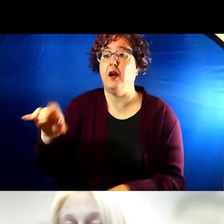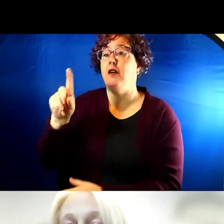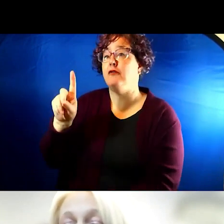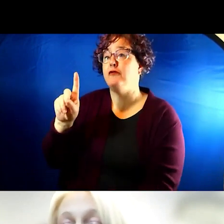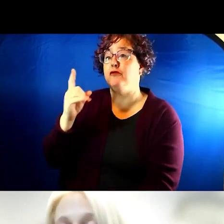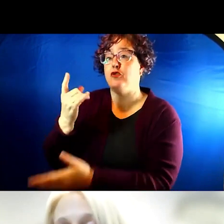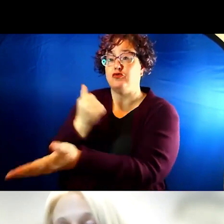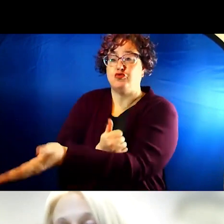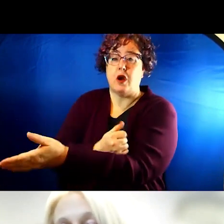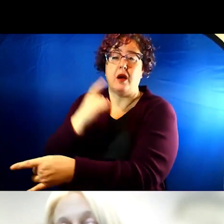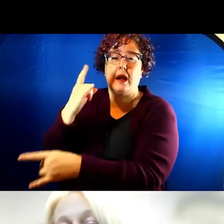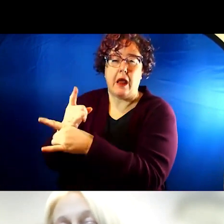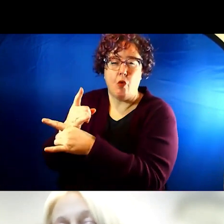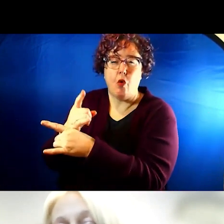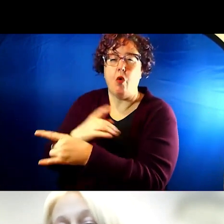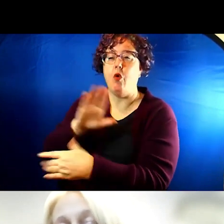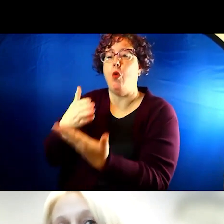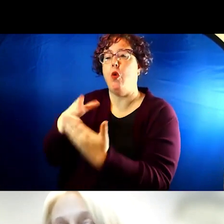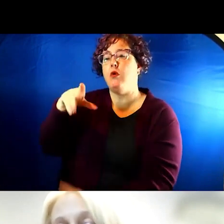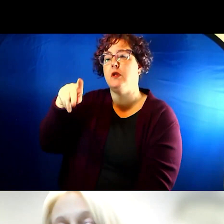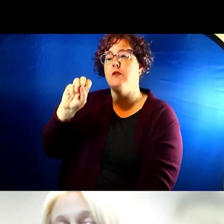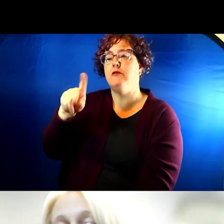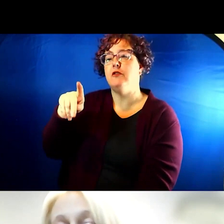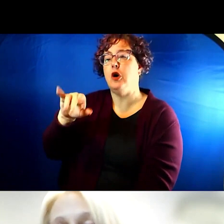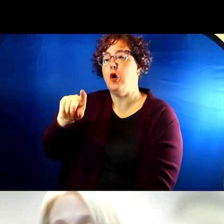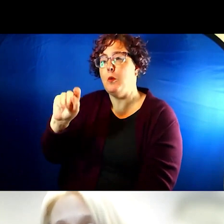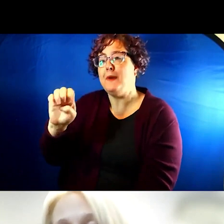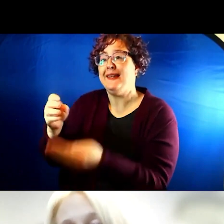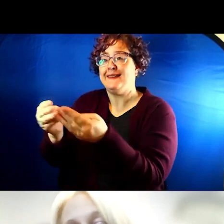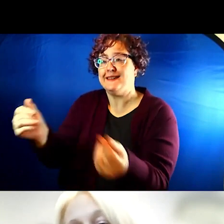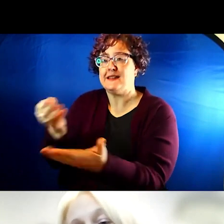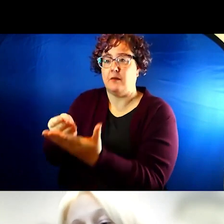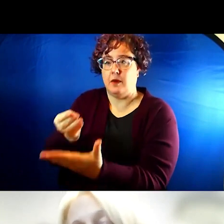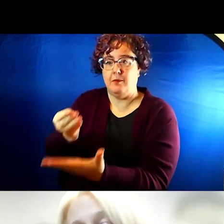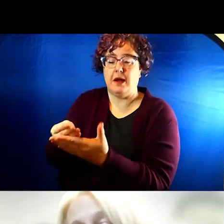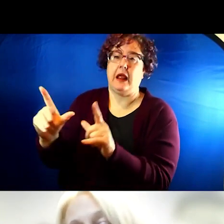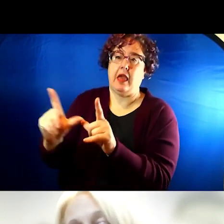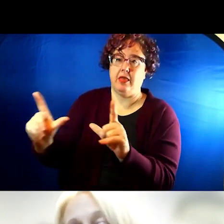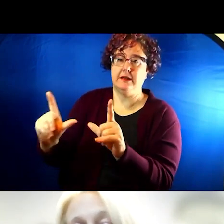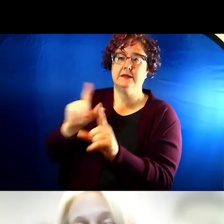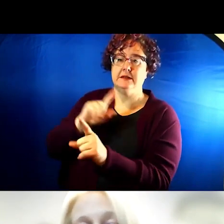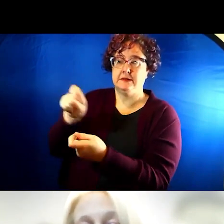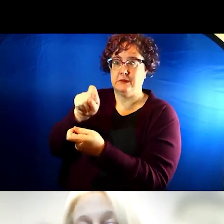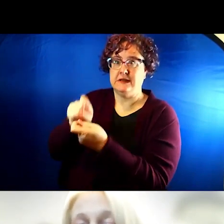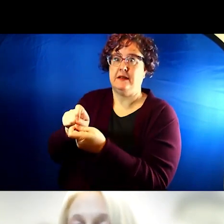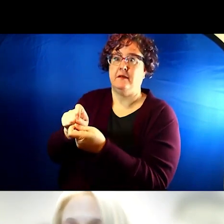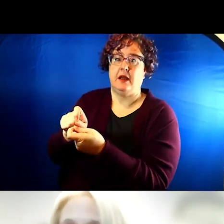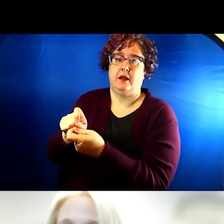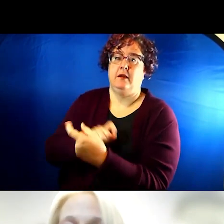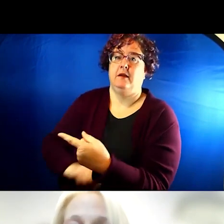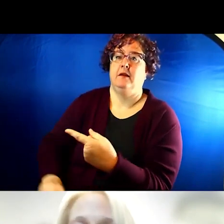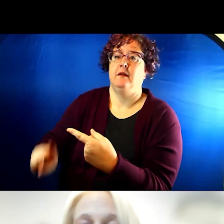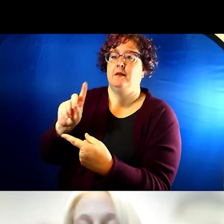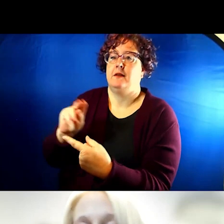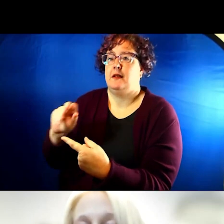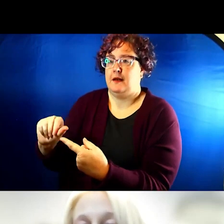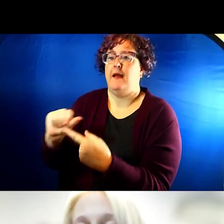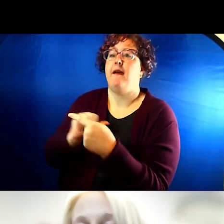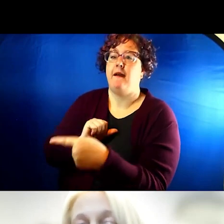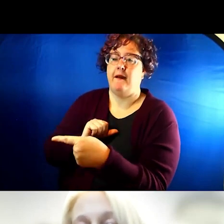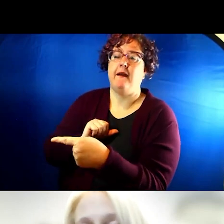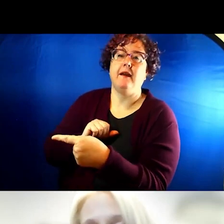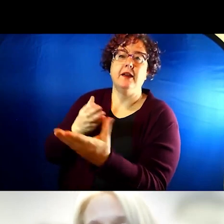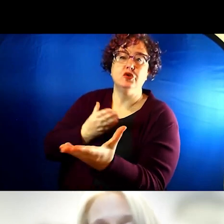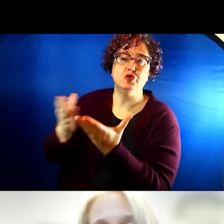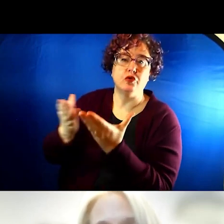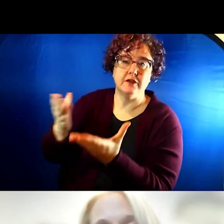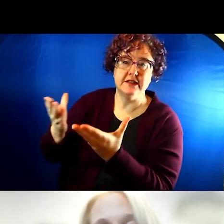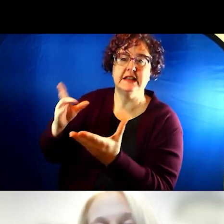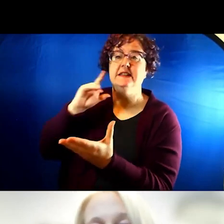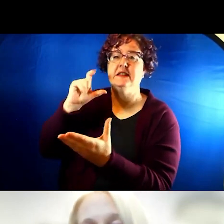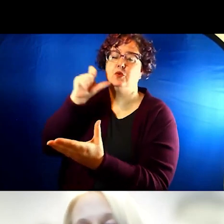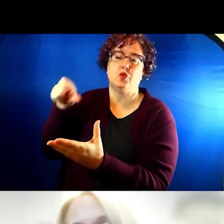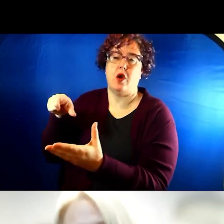ALL OF THE MONEY -- BUT THEY ARE NOT THE DEPARTMENT OF HUMAN